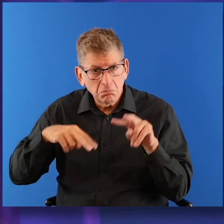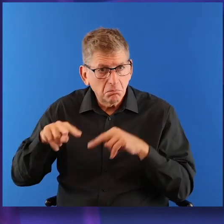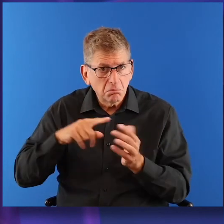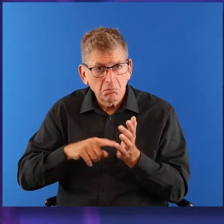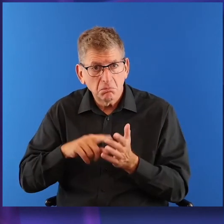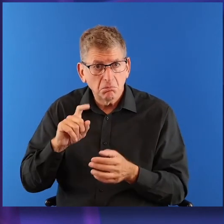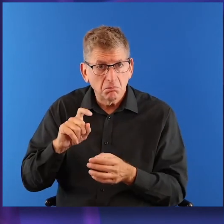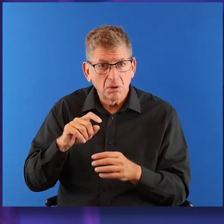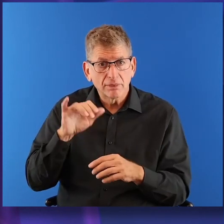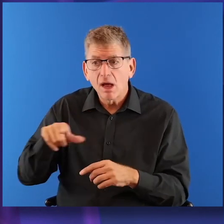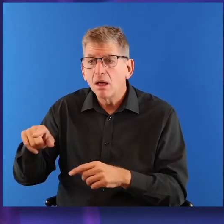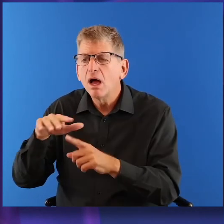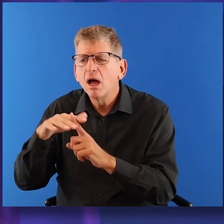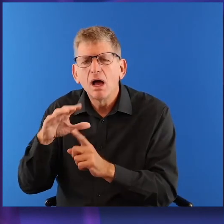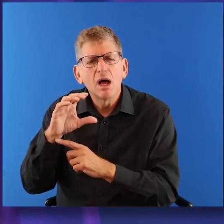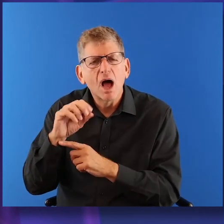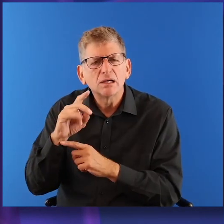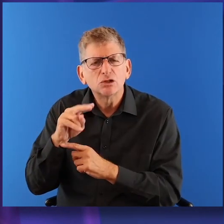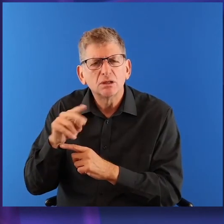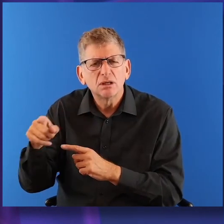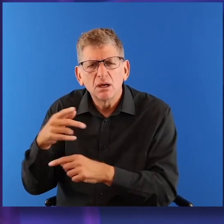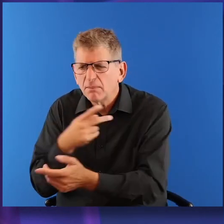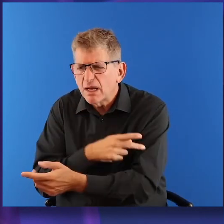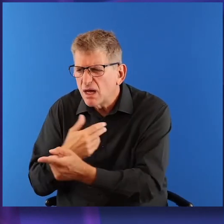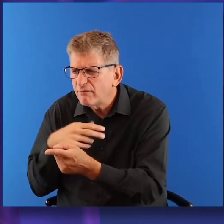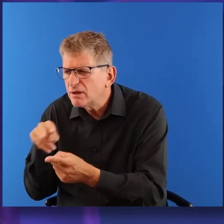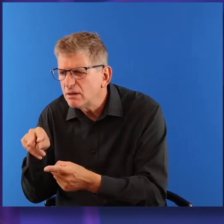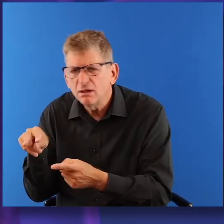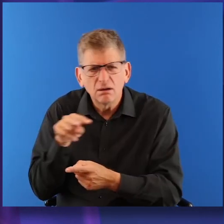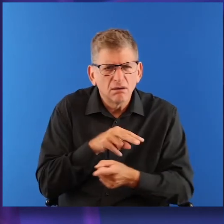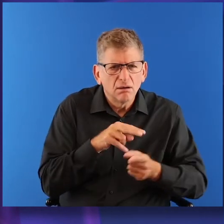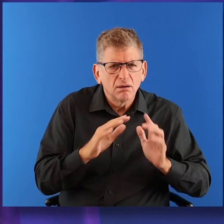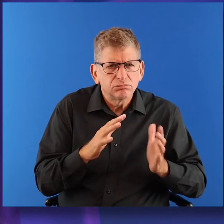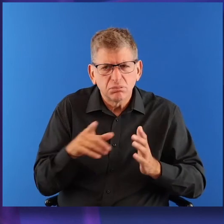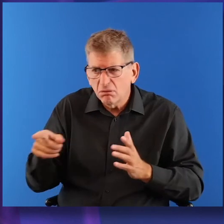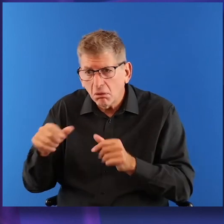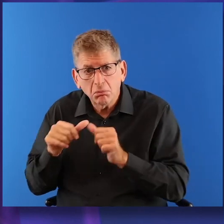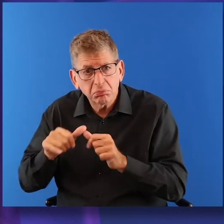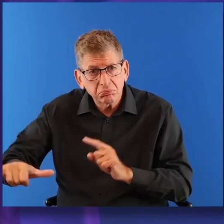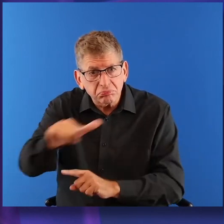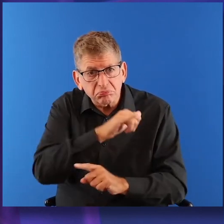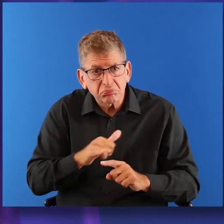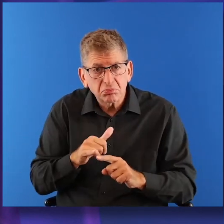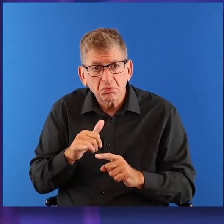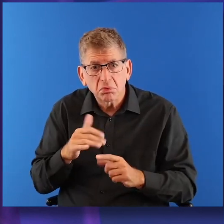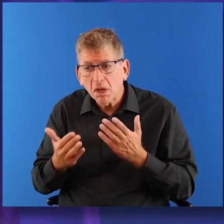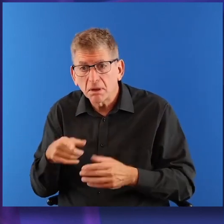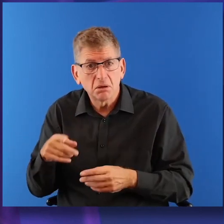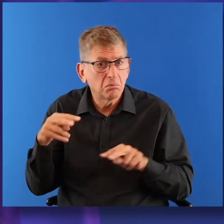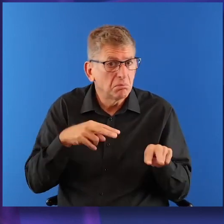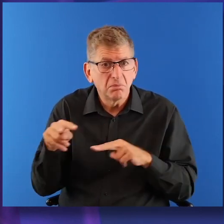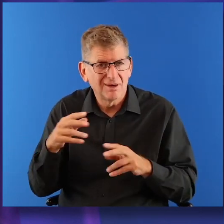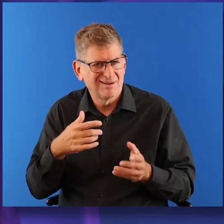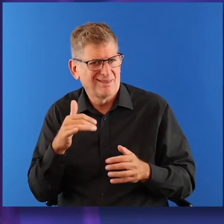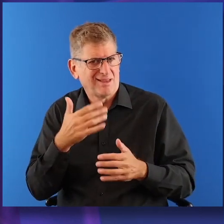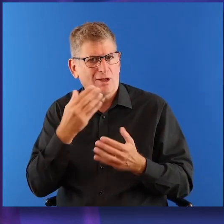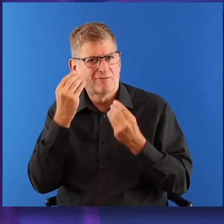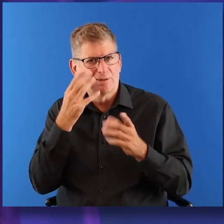as prevalent as they might have thought as an example. Then more recently, we have released a series of data science tools